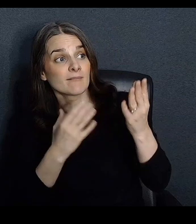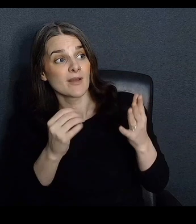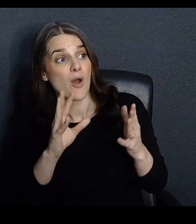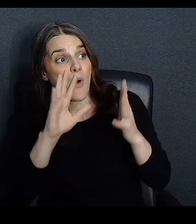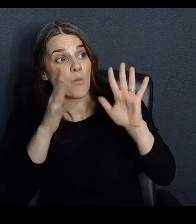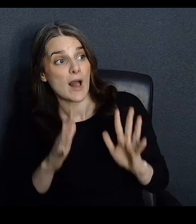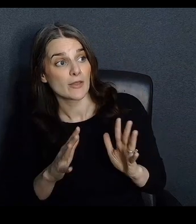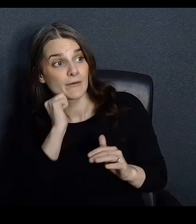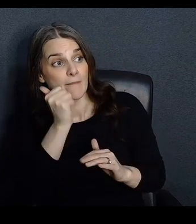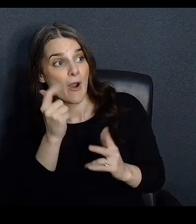so that I can pick out my clothes.